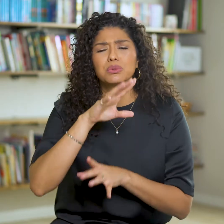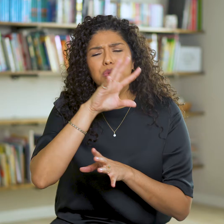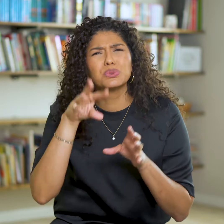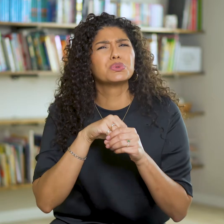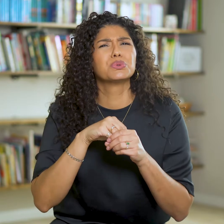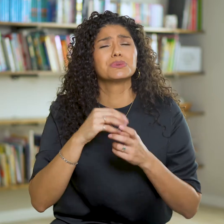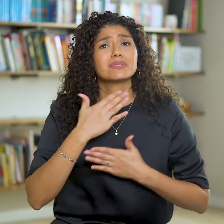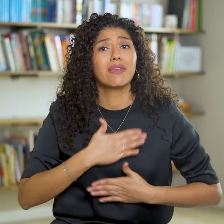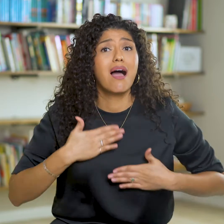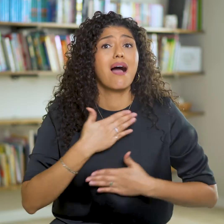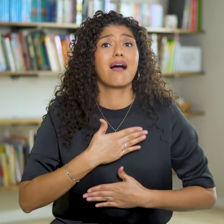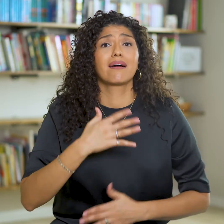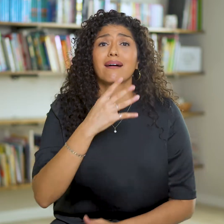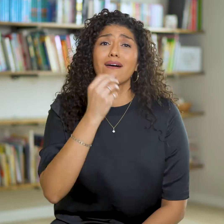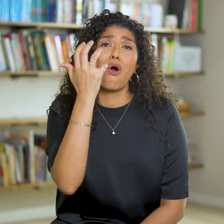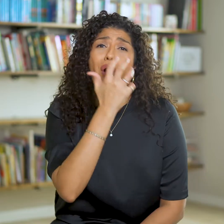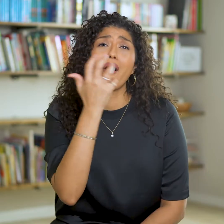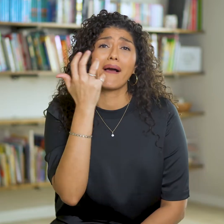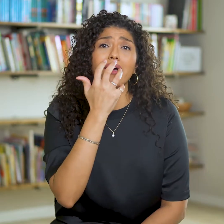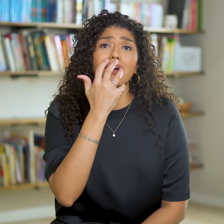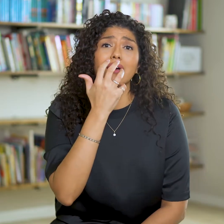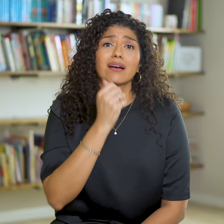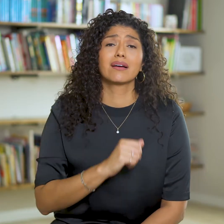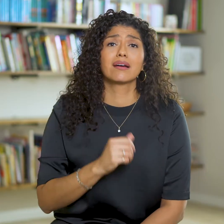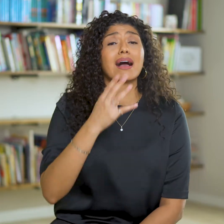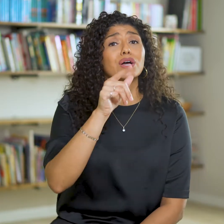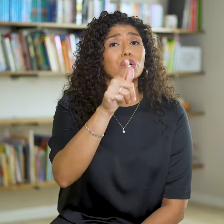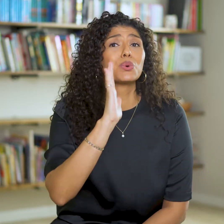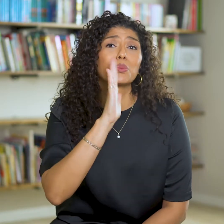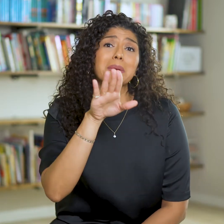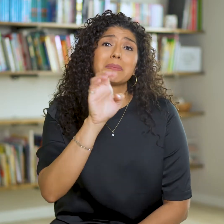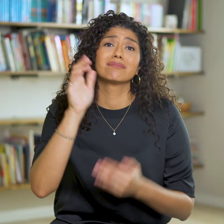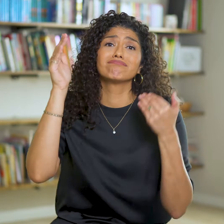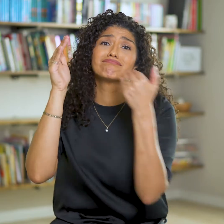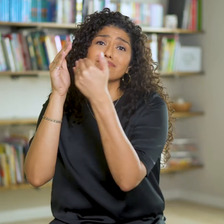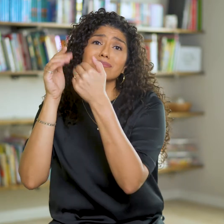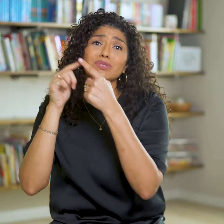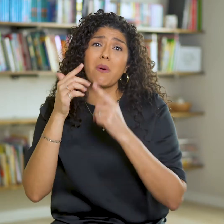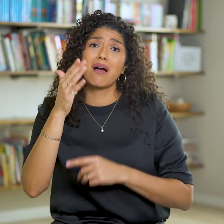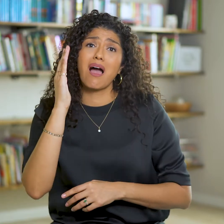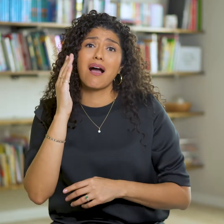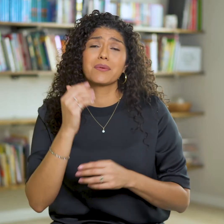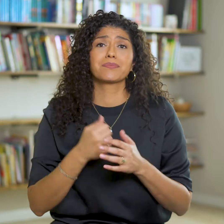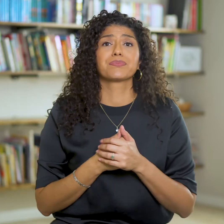consists of delight and awe, and it draws you to God.